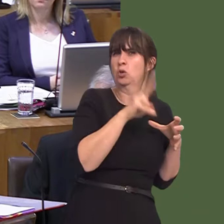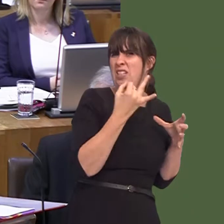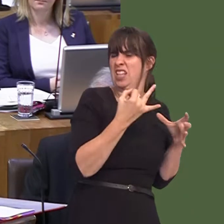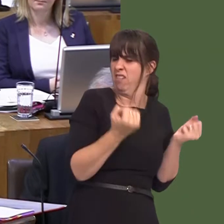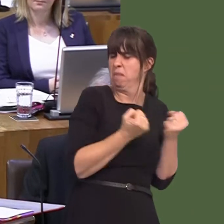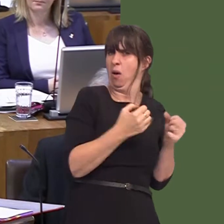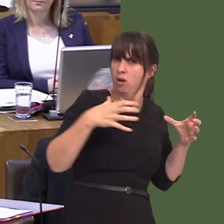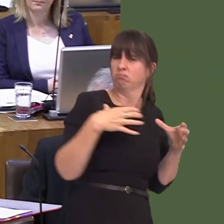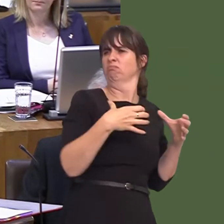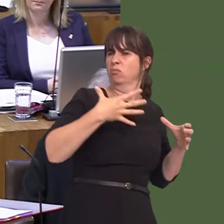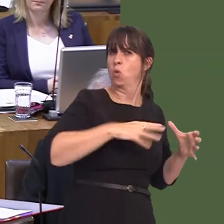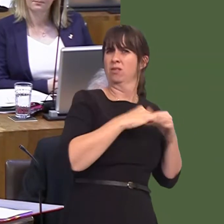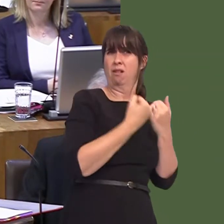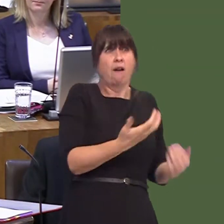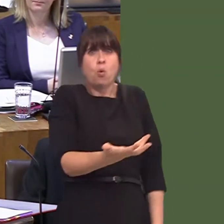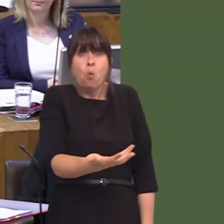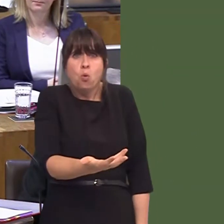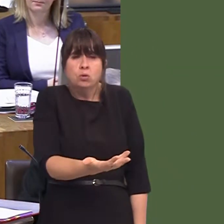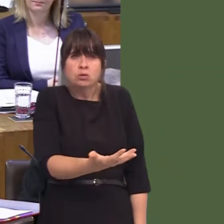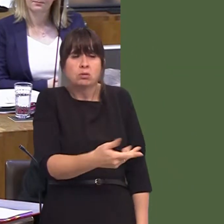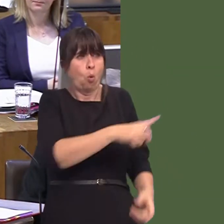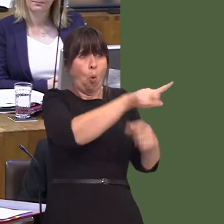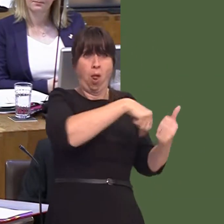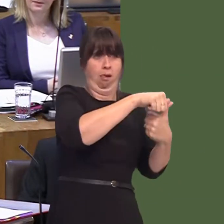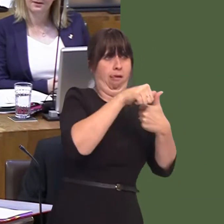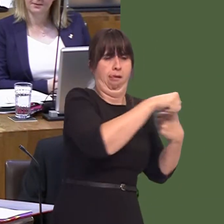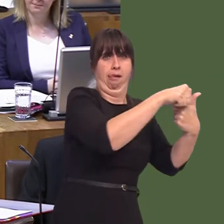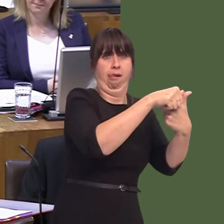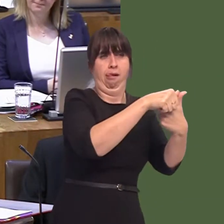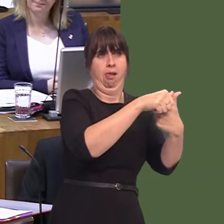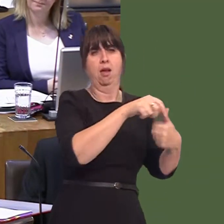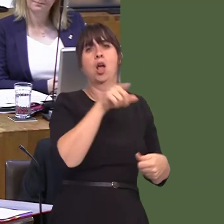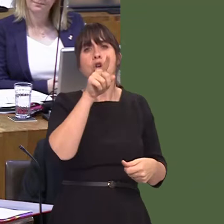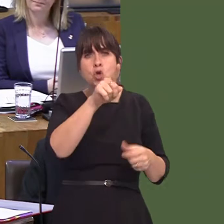Of course it does; that would have been blindingly obvious to most people last year, but not to his own party.